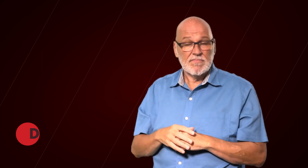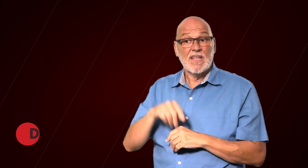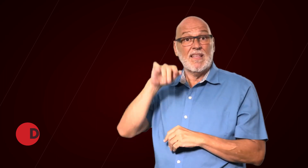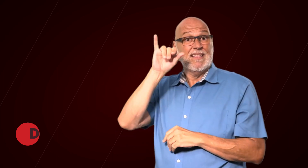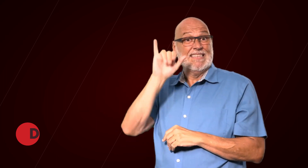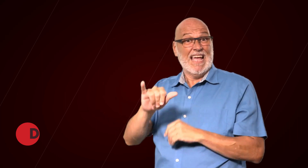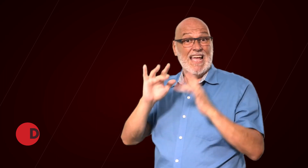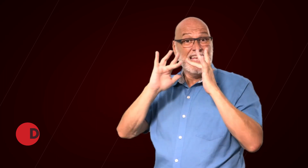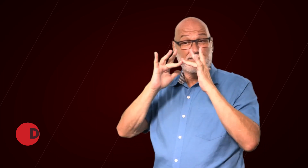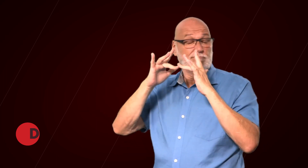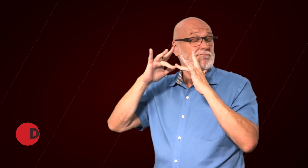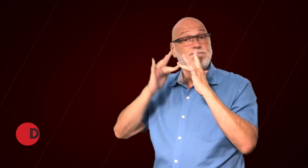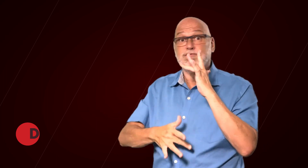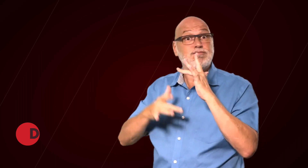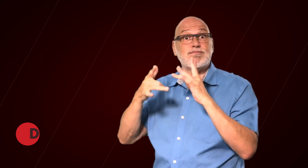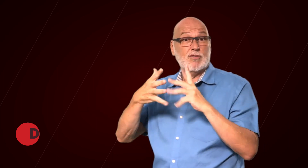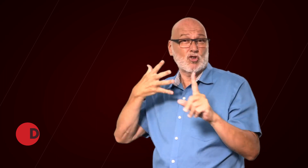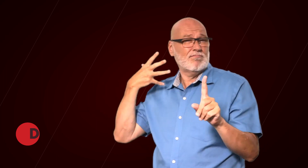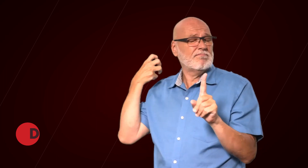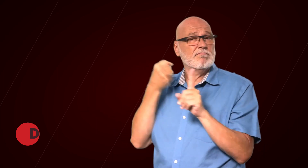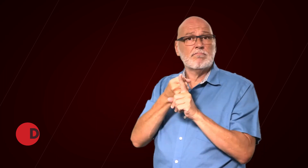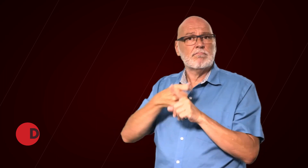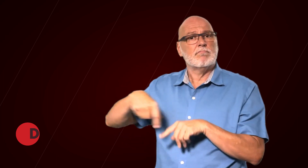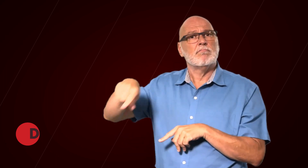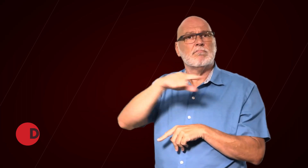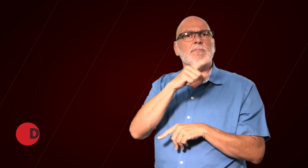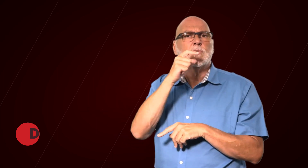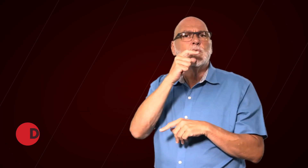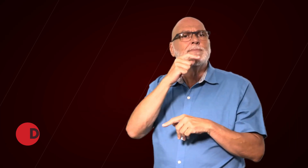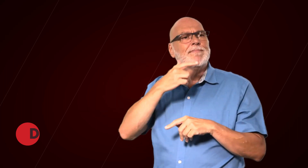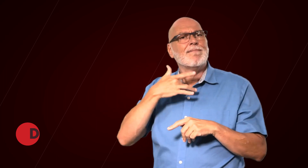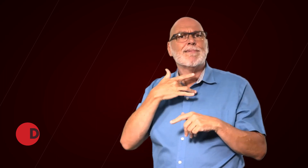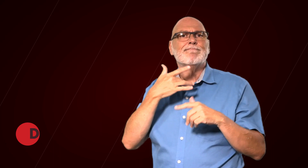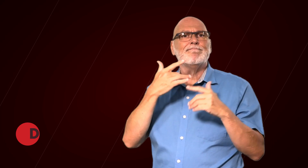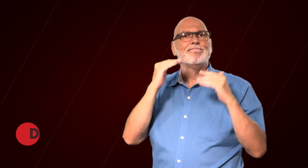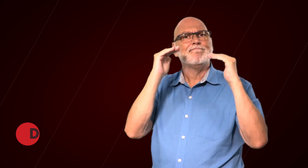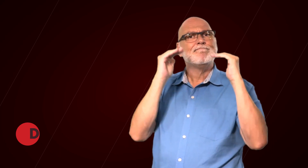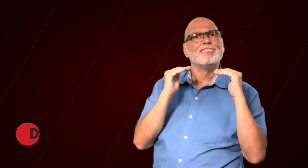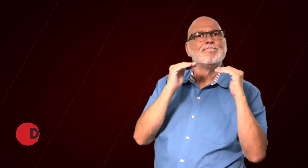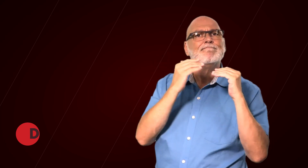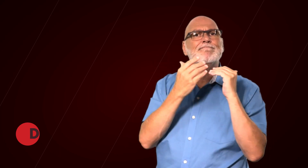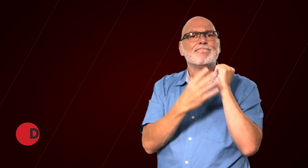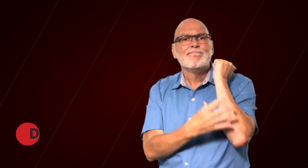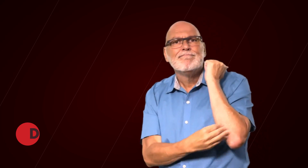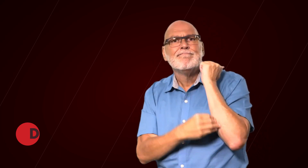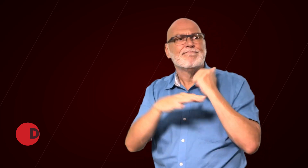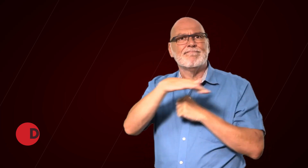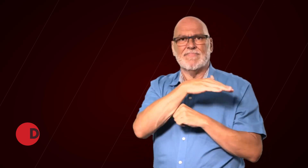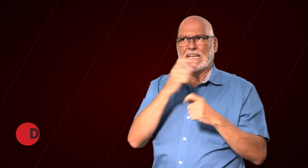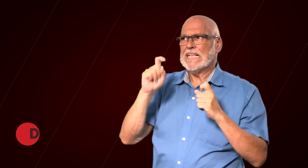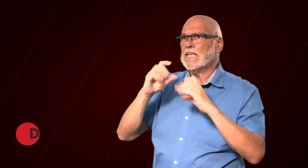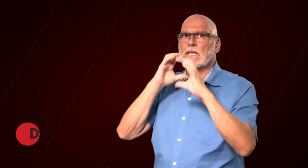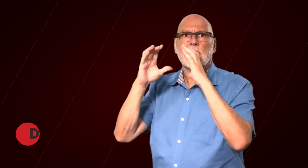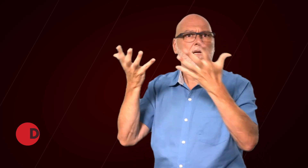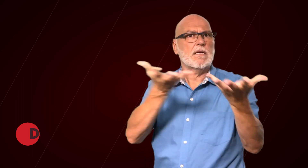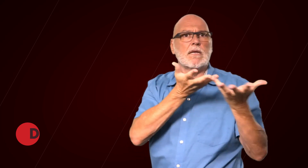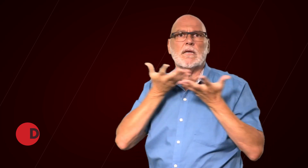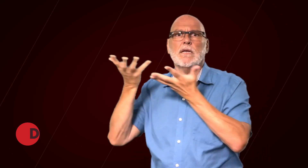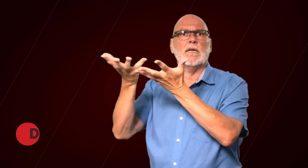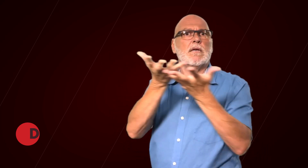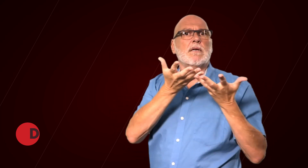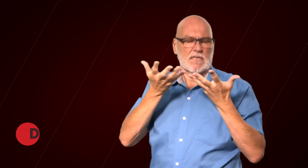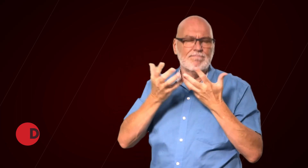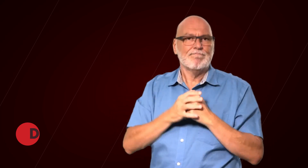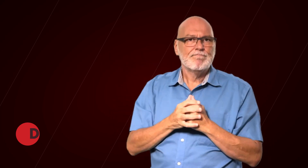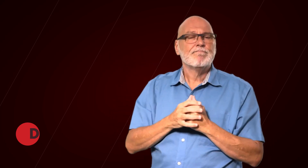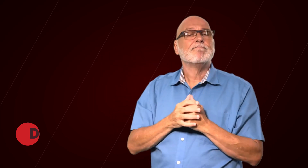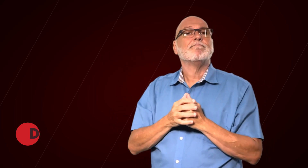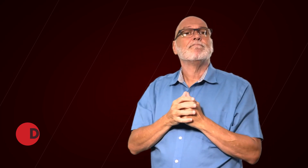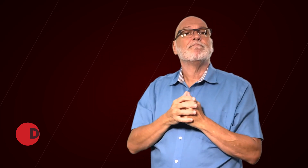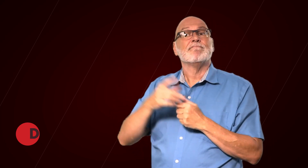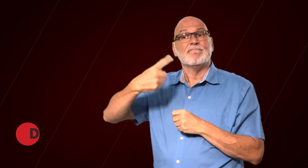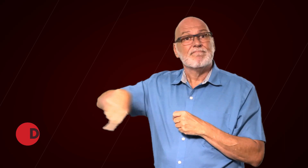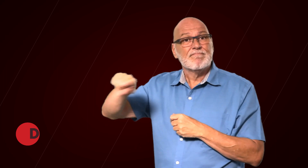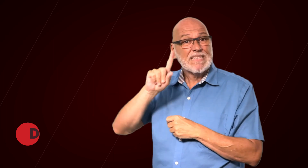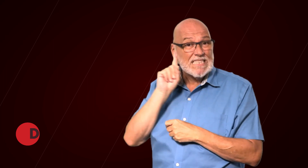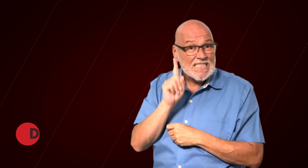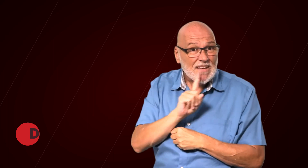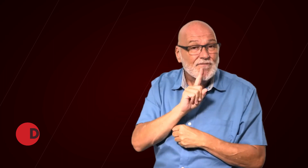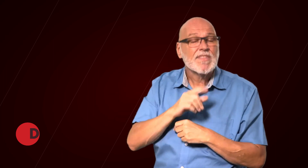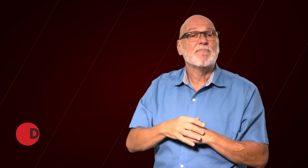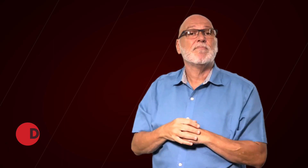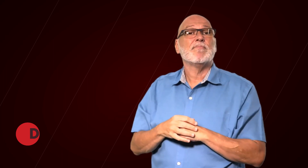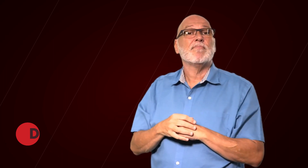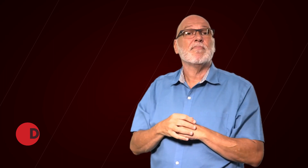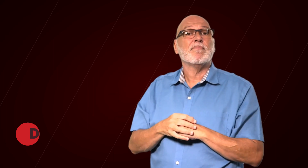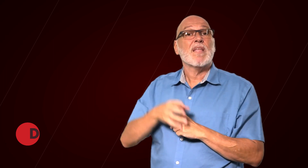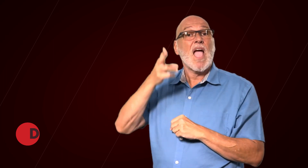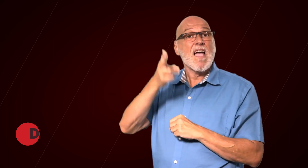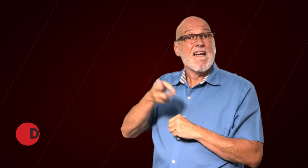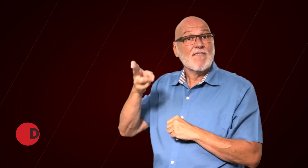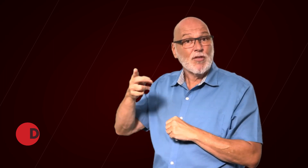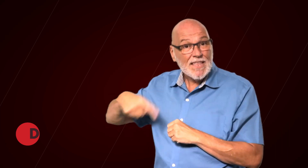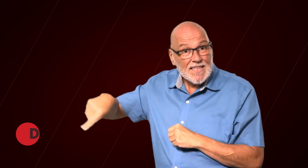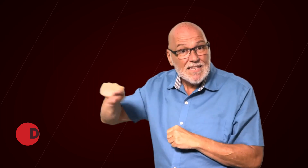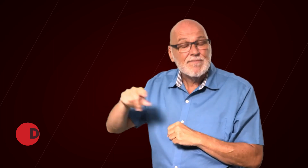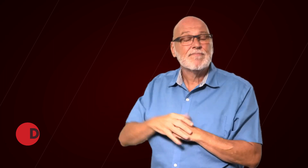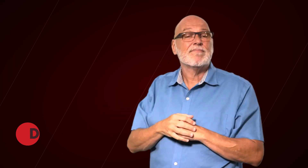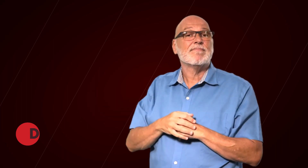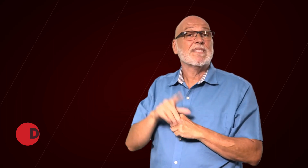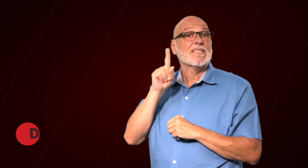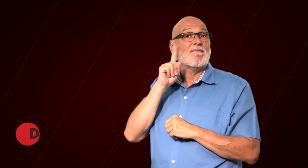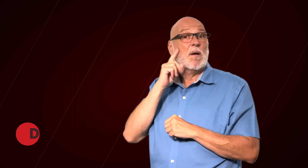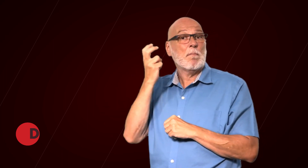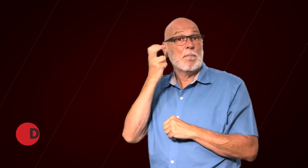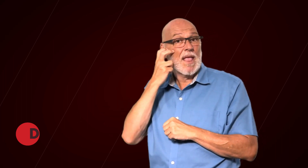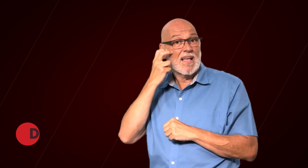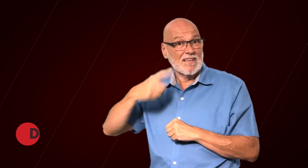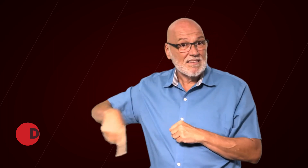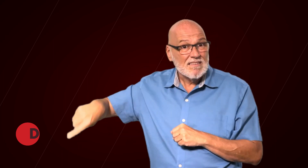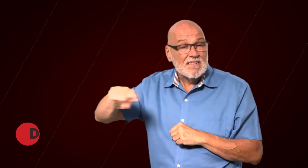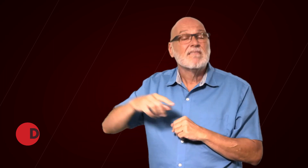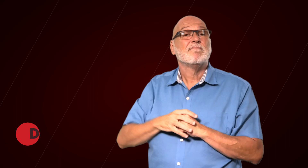The outage also hit low income Deaf, hard of hearing, and DeafBlind,